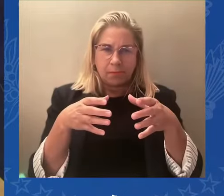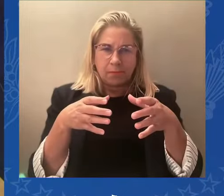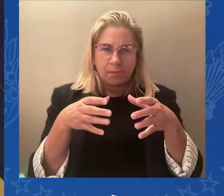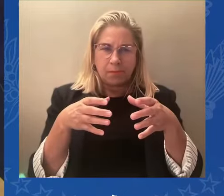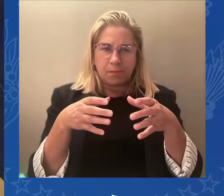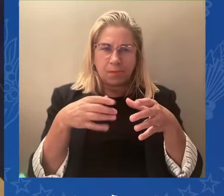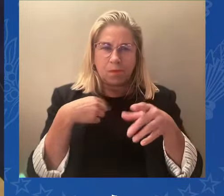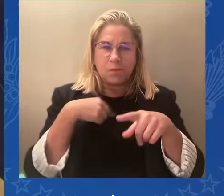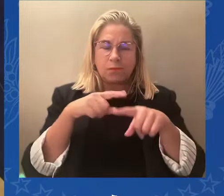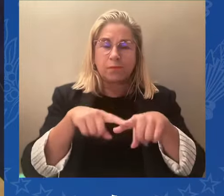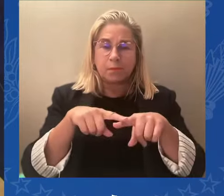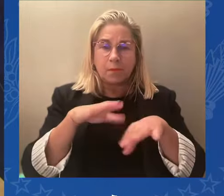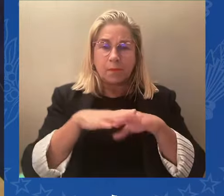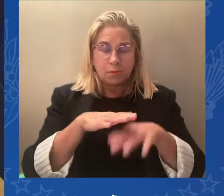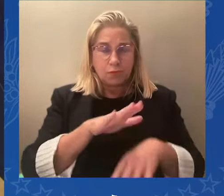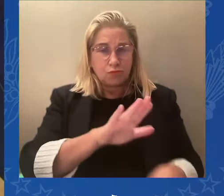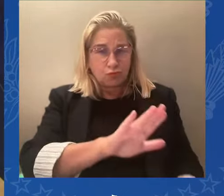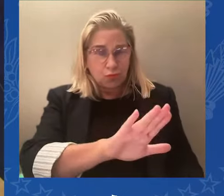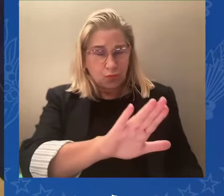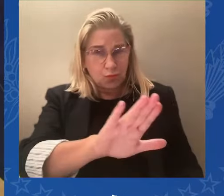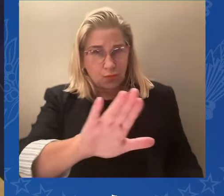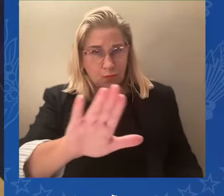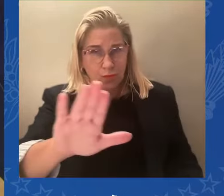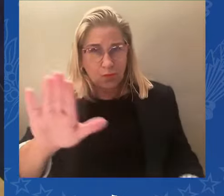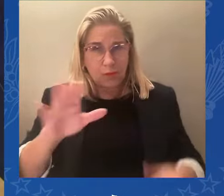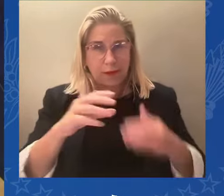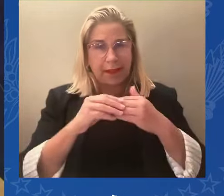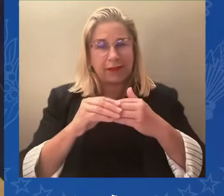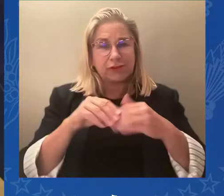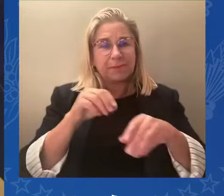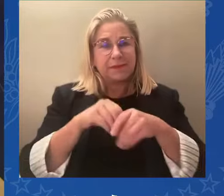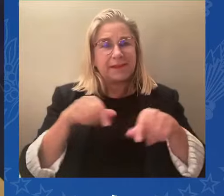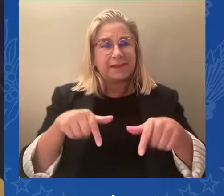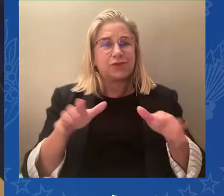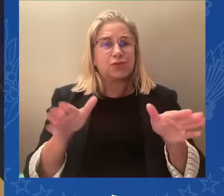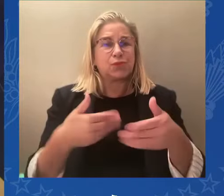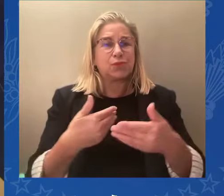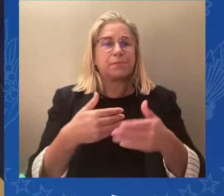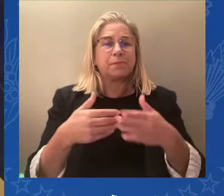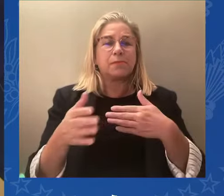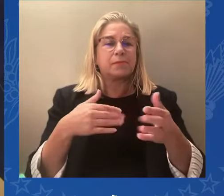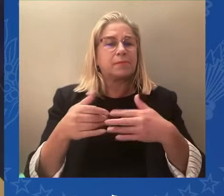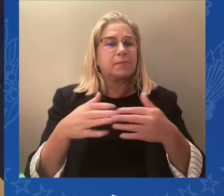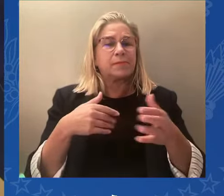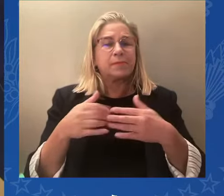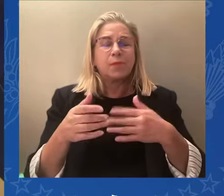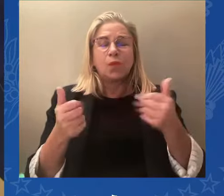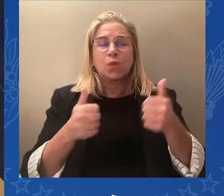no matter what state or district you live in or represent, I thank you in advance for your work --